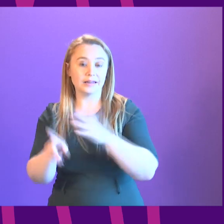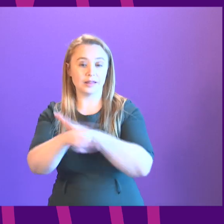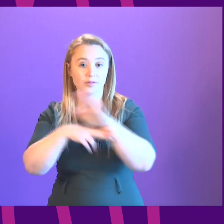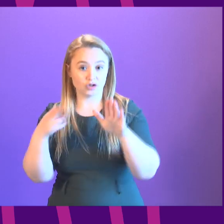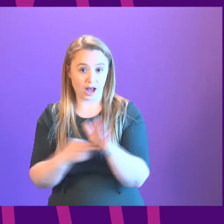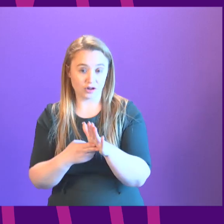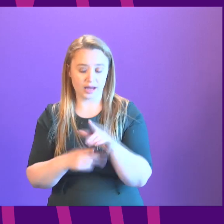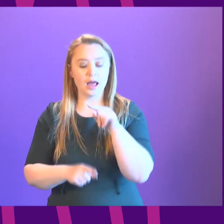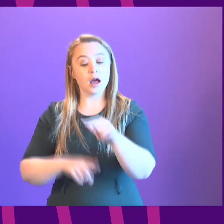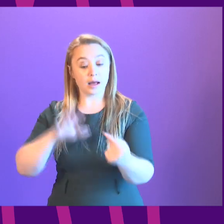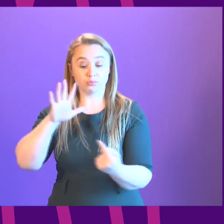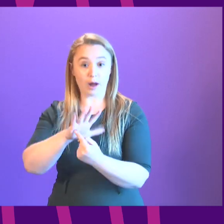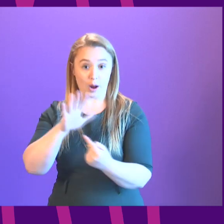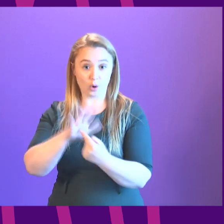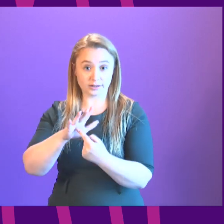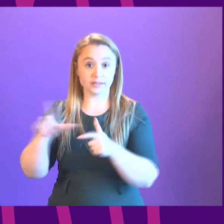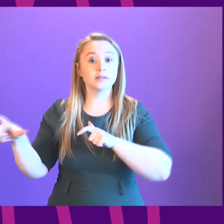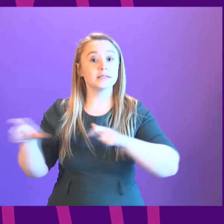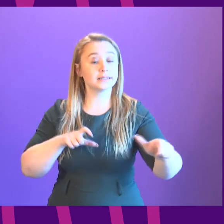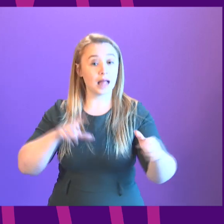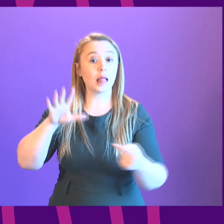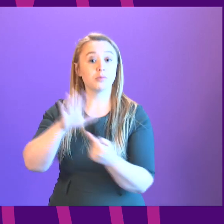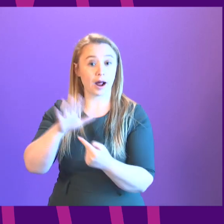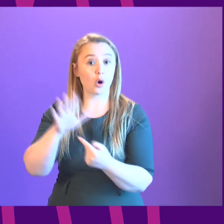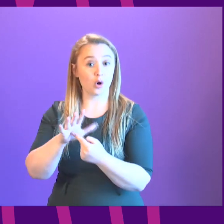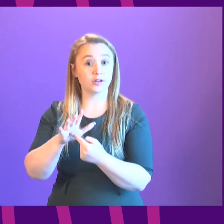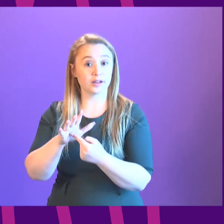and continues to be a priority for all the reasons that we understand and that I think